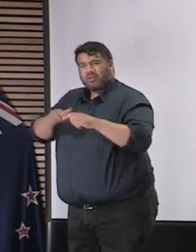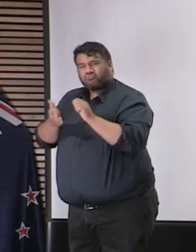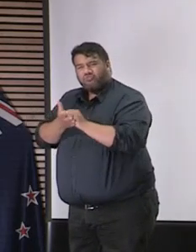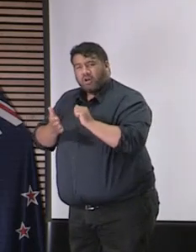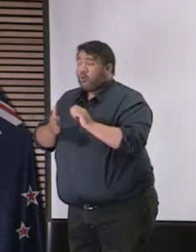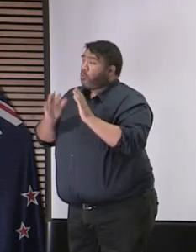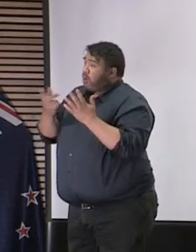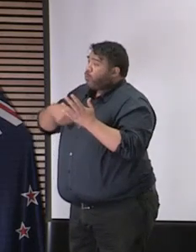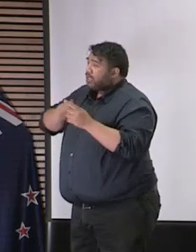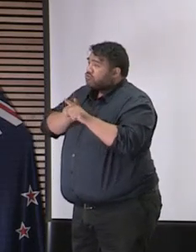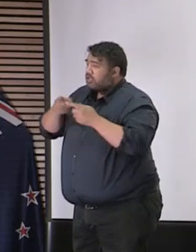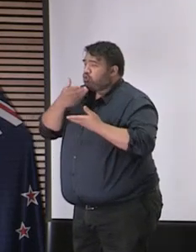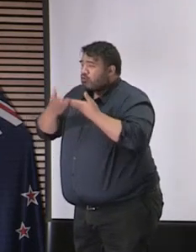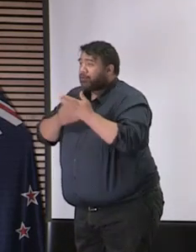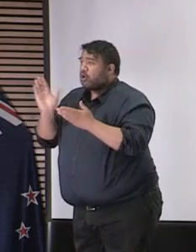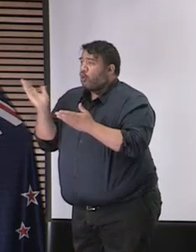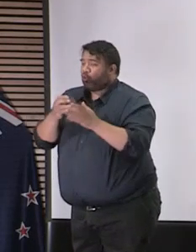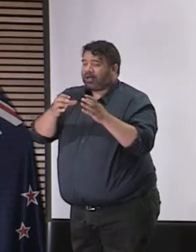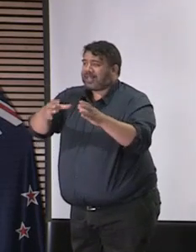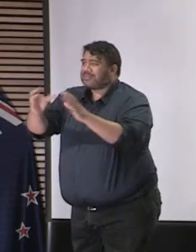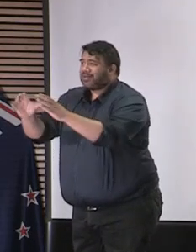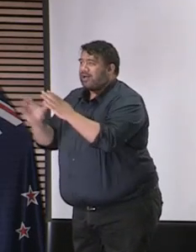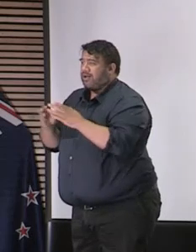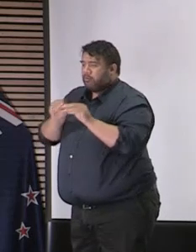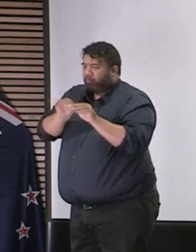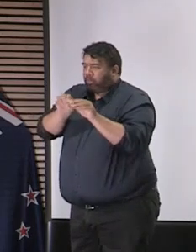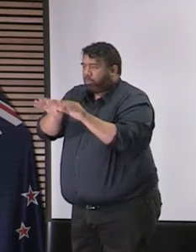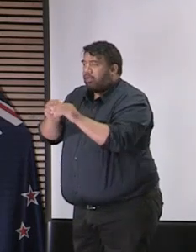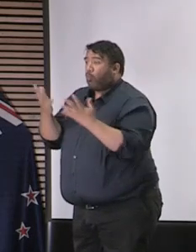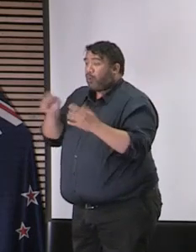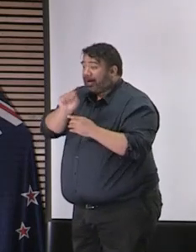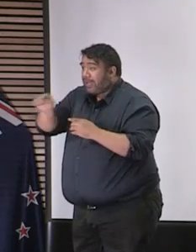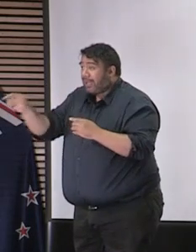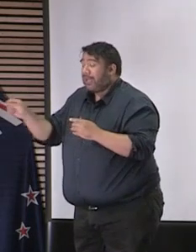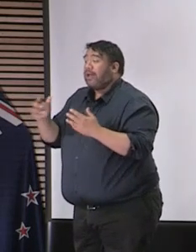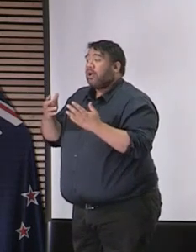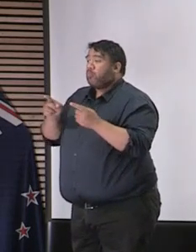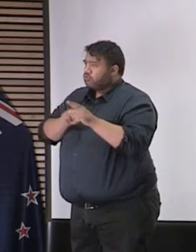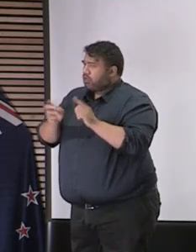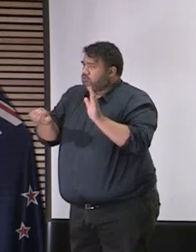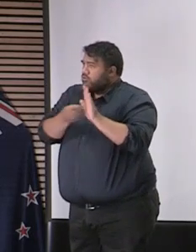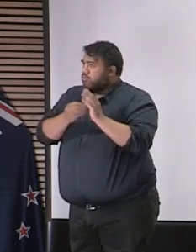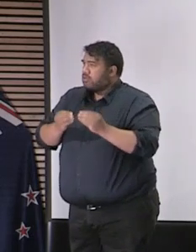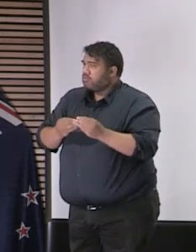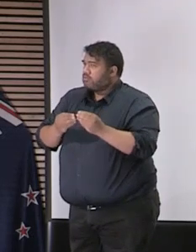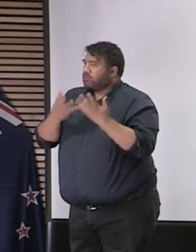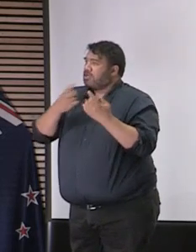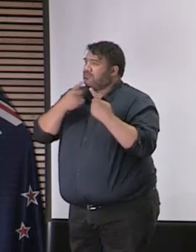ta come by shouldn't it be easier for the public and media to find it? We are trying to provide and